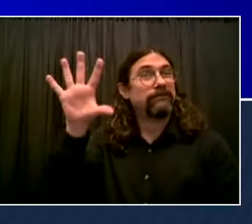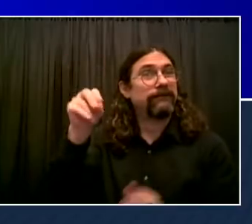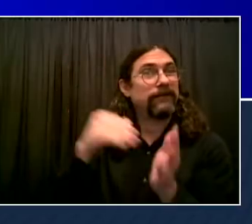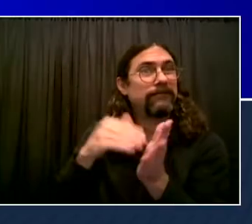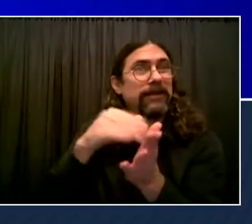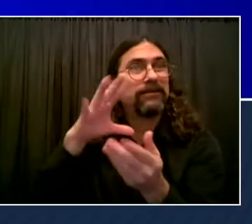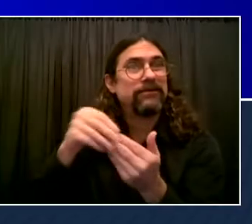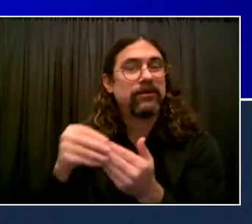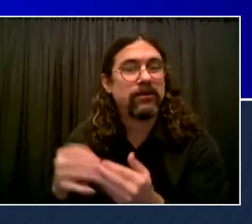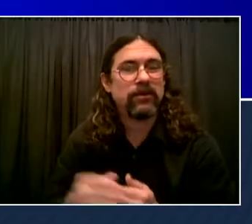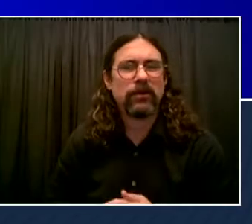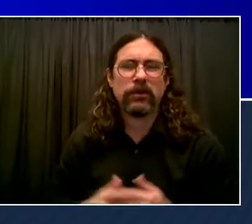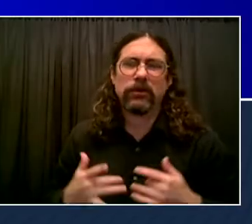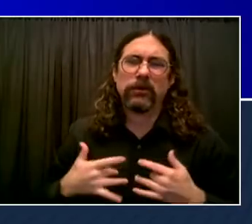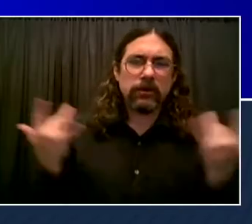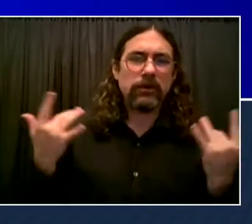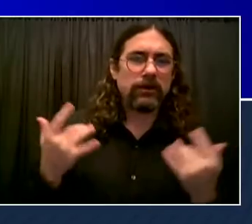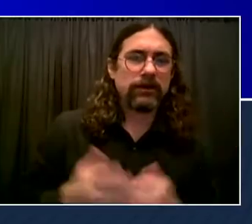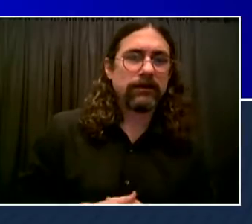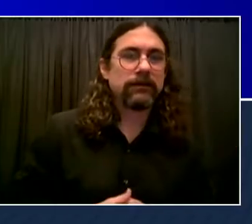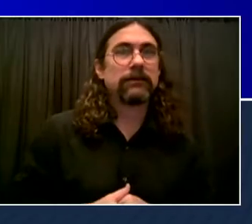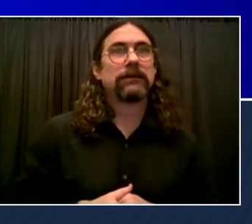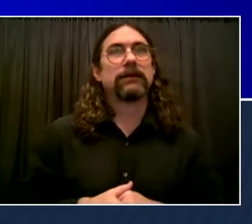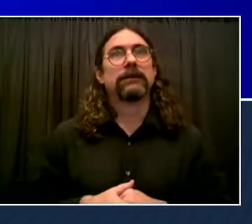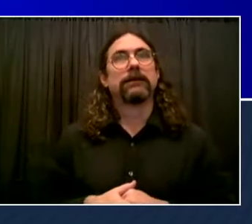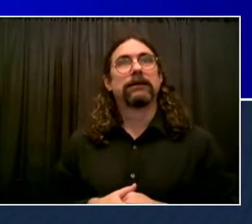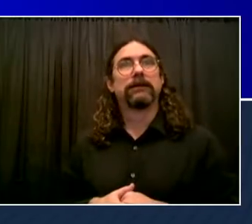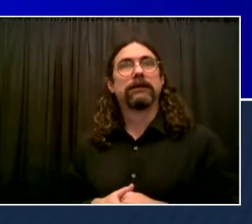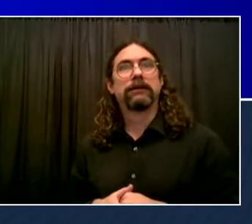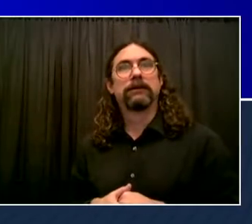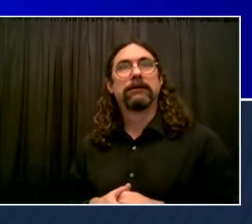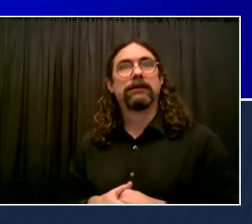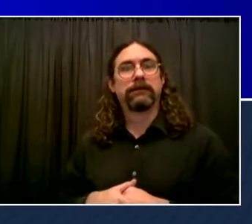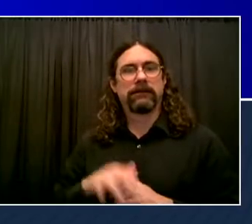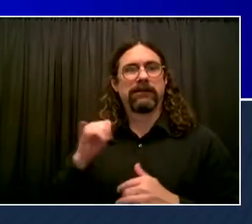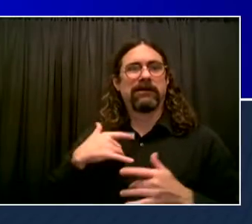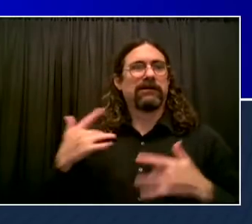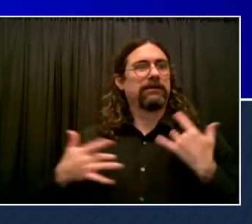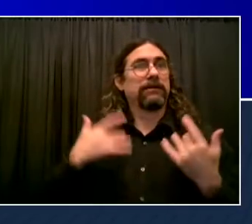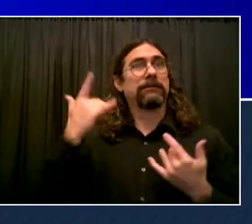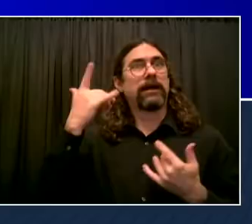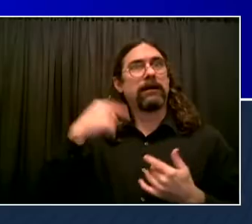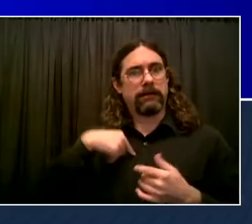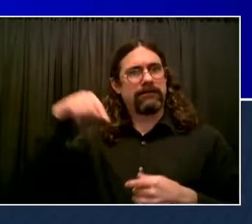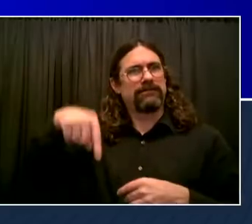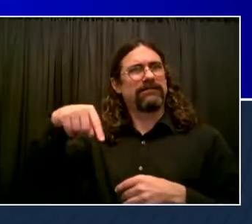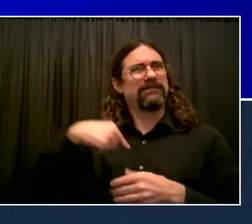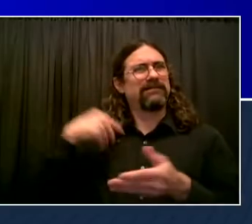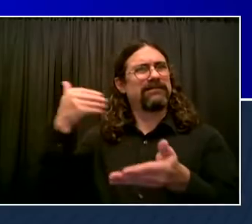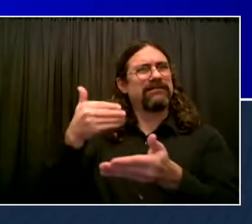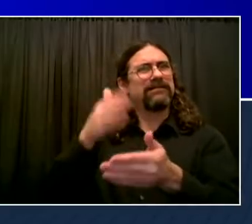OF THING WE CAME HERE TO DO. IT IS SUCH A GREAT PLEASURE